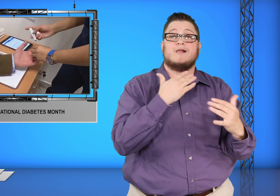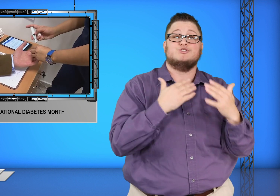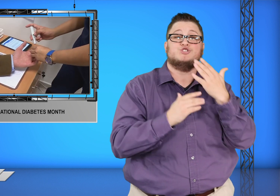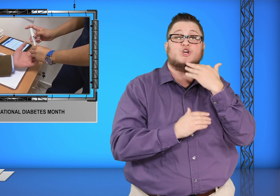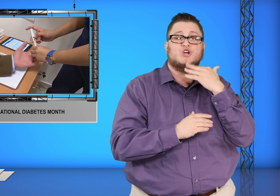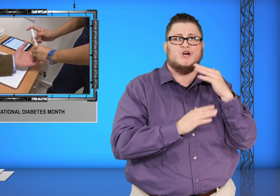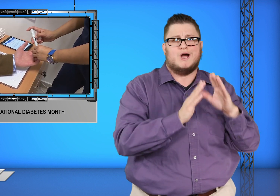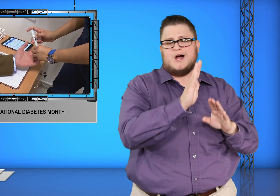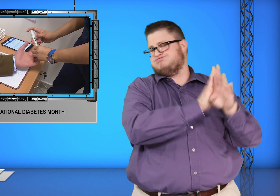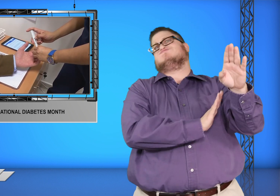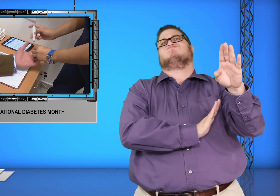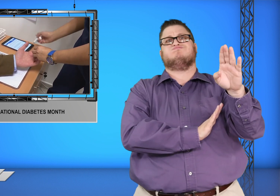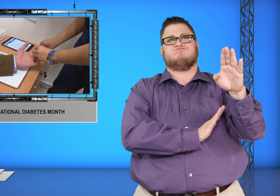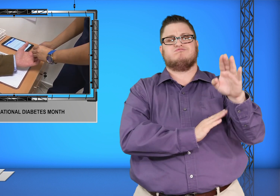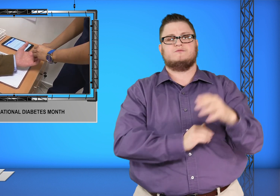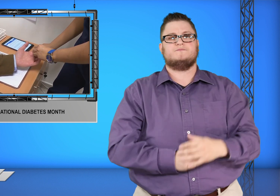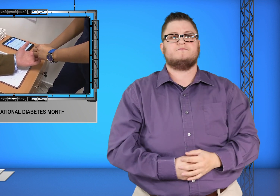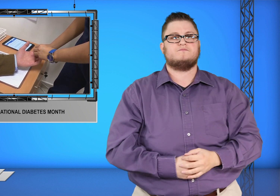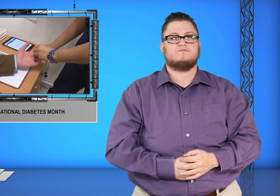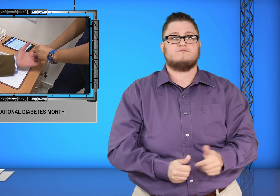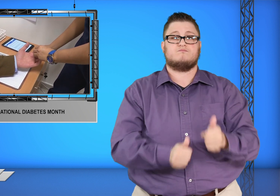sugar resulting from defects in insulin production.